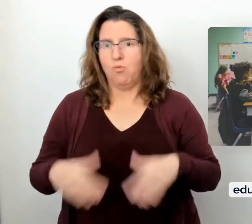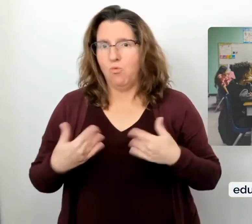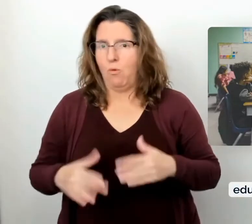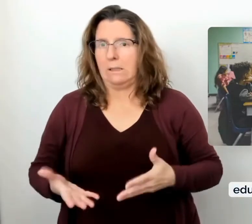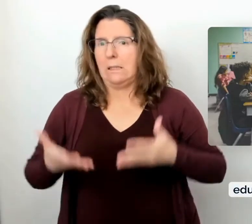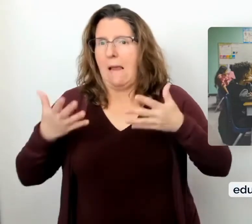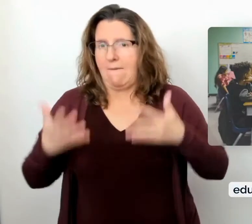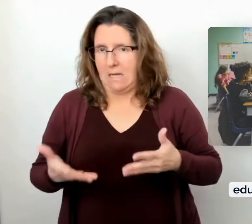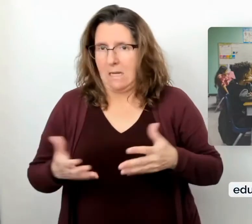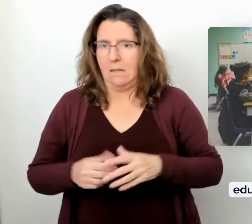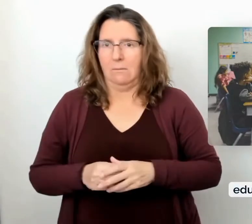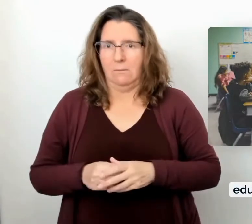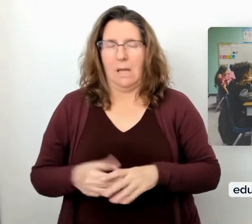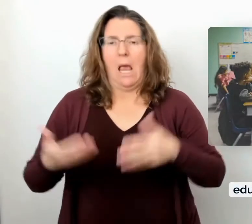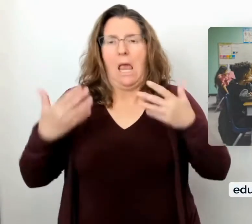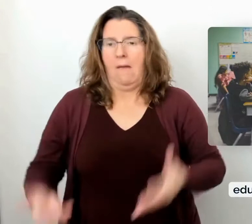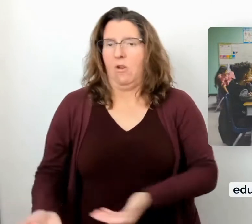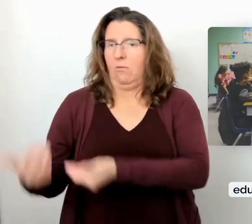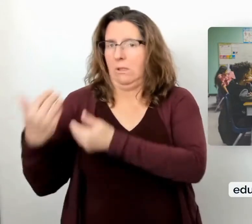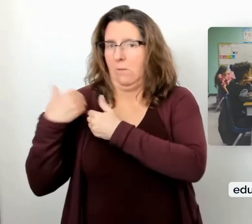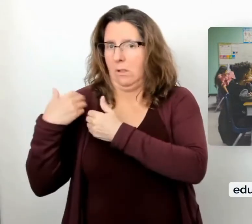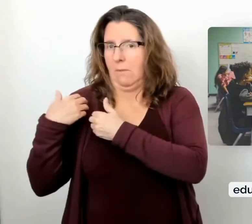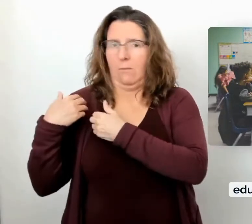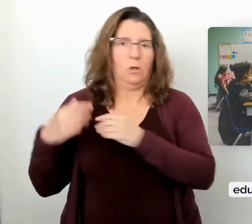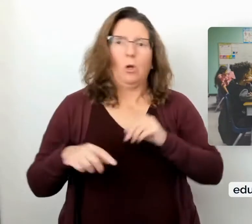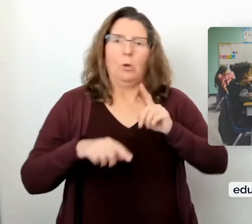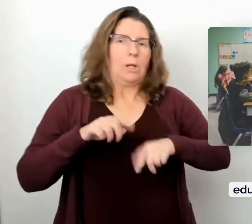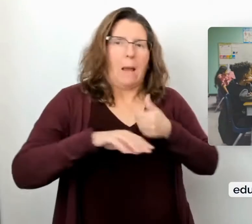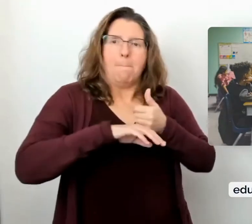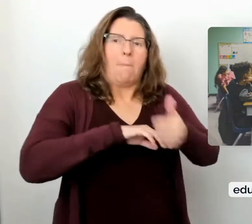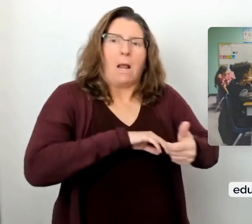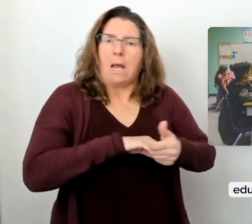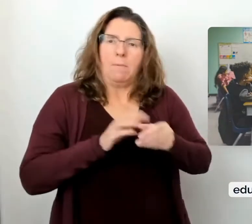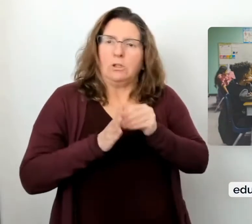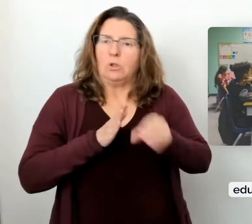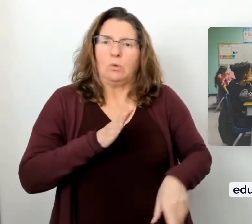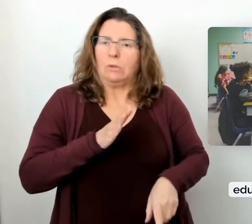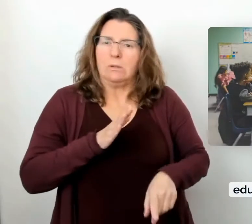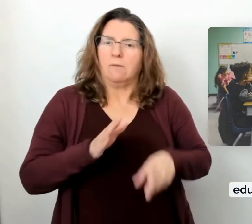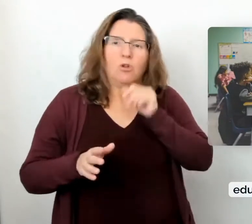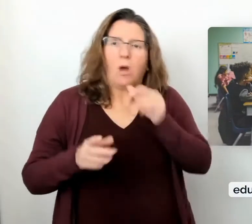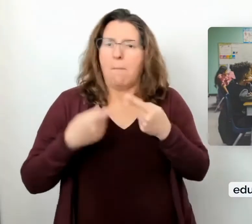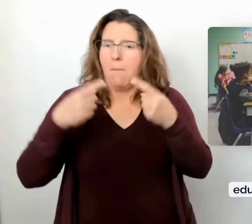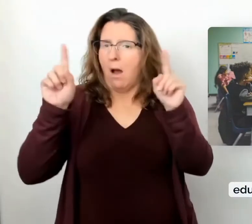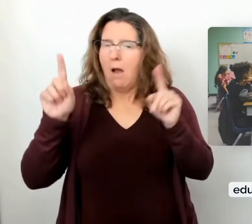A huge responsibility! And we can't blame the student for their lack of success or lack of genuine sense of belonging -